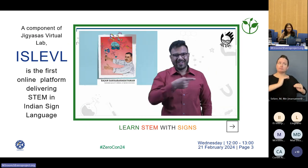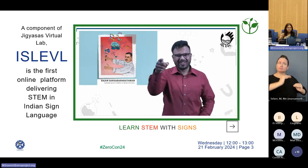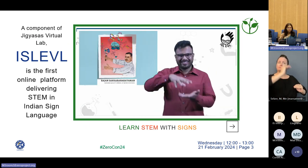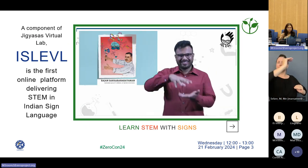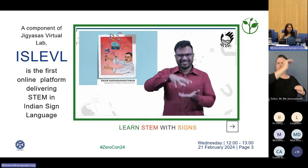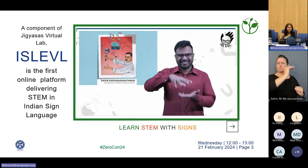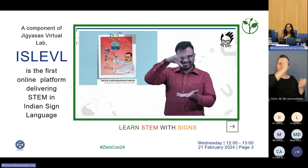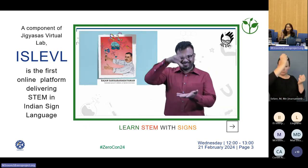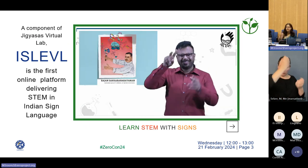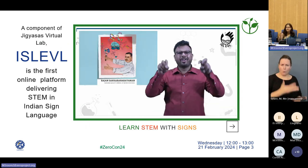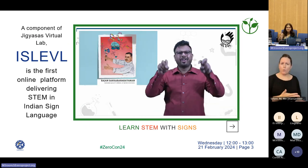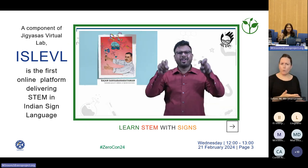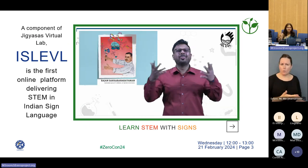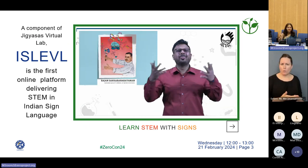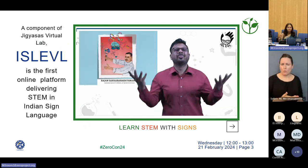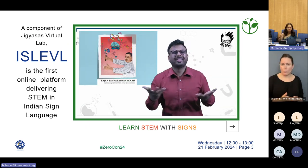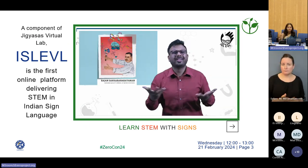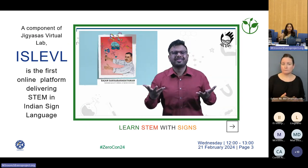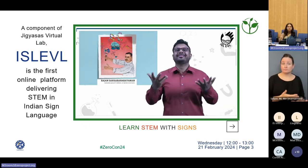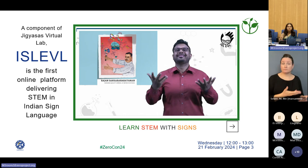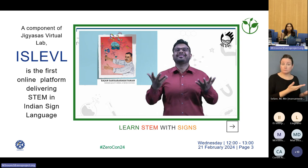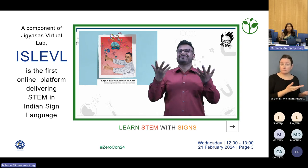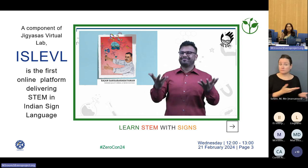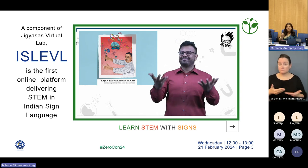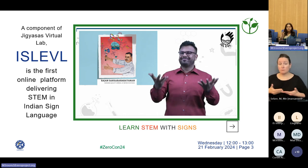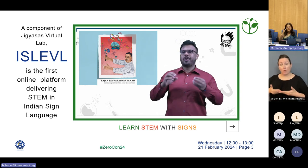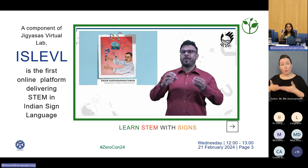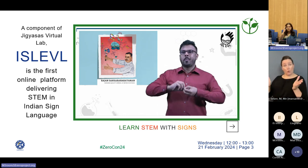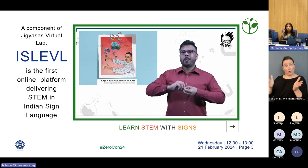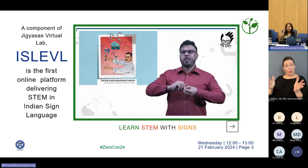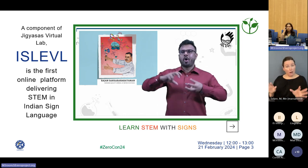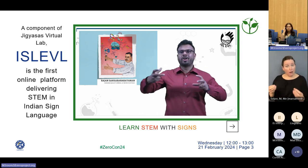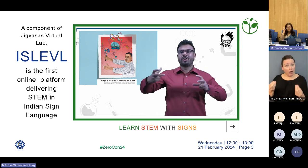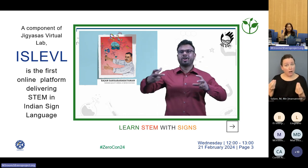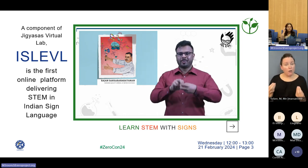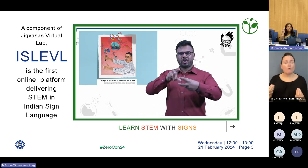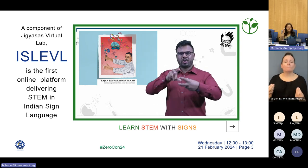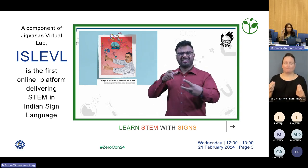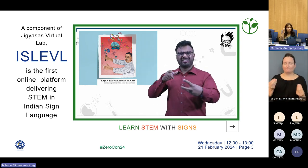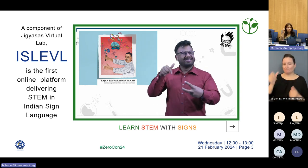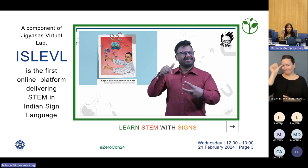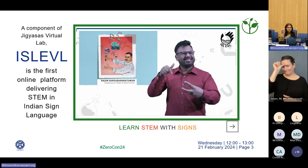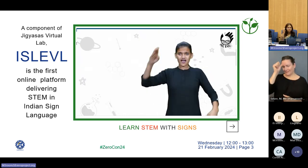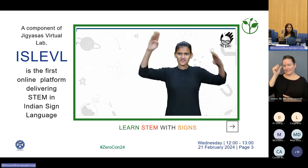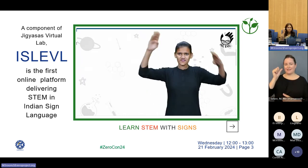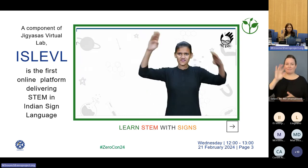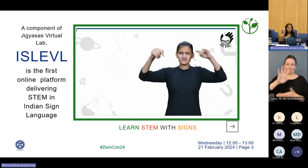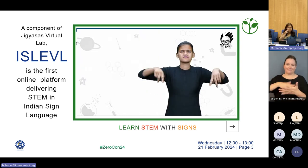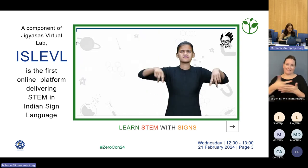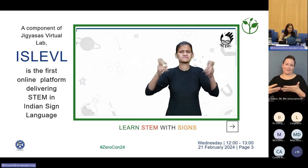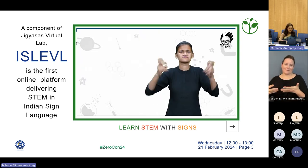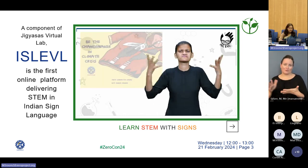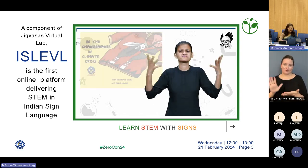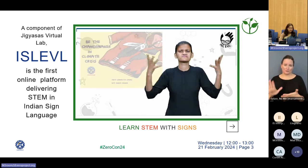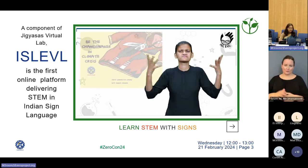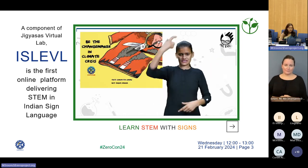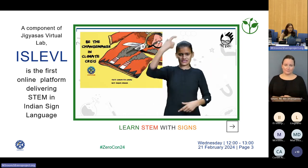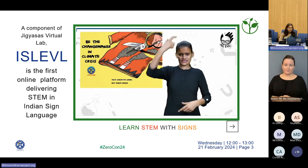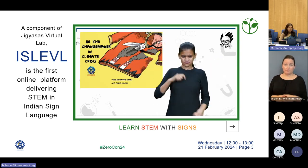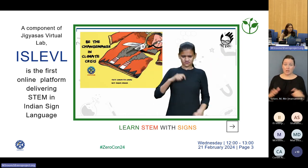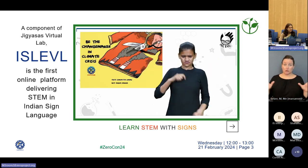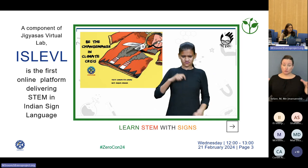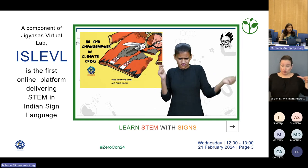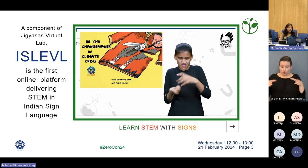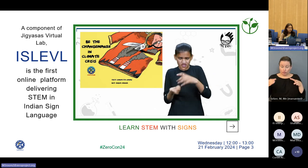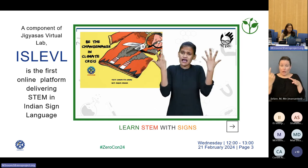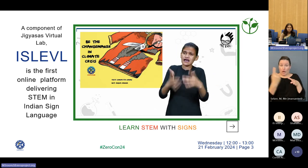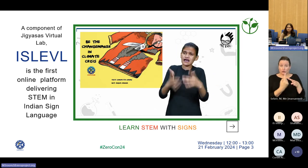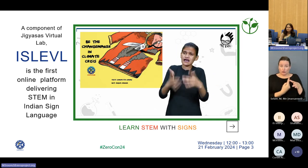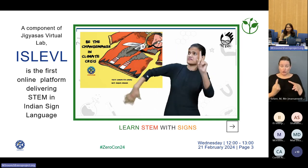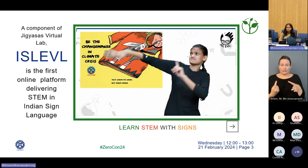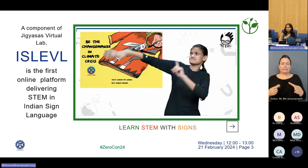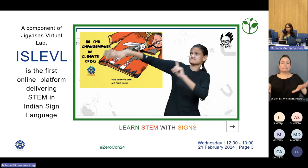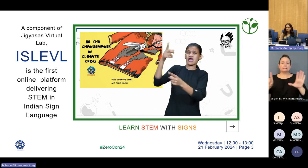accessible in Indian sign language, with a team of just six members. For any new project, we